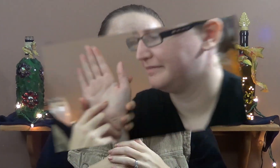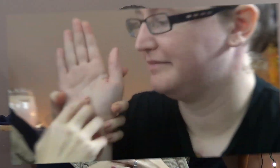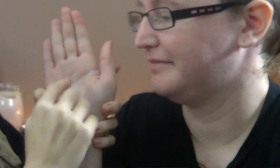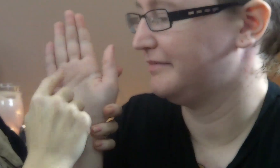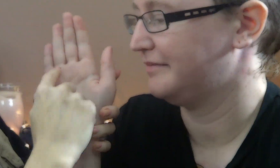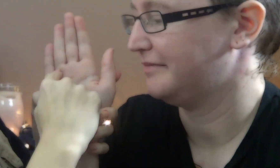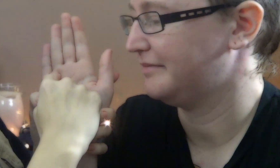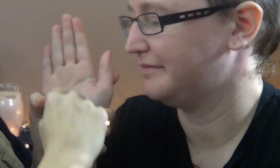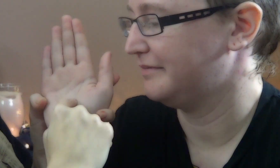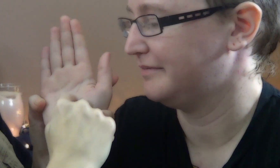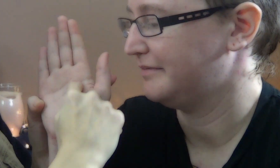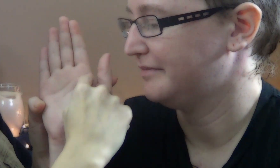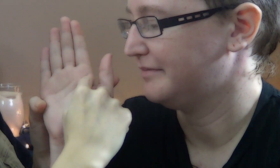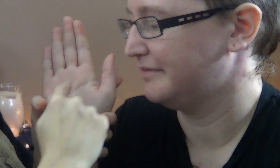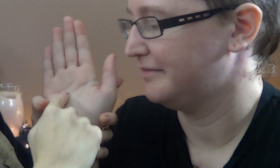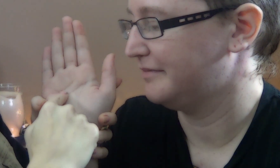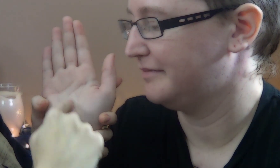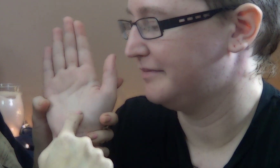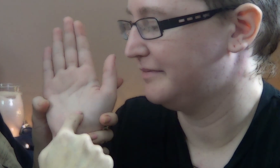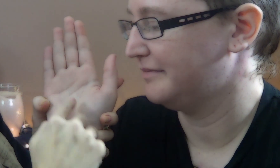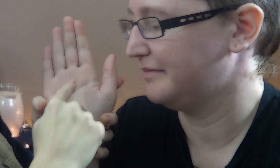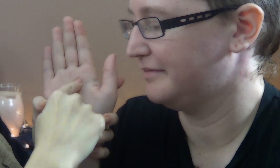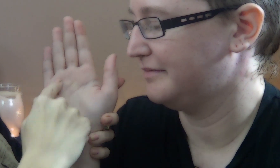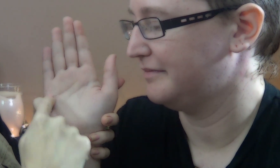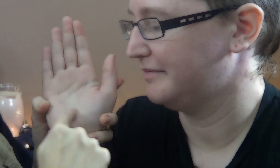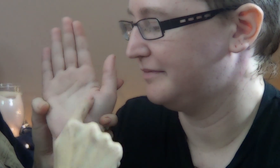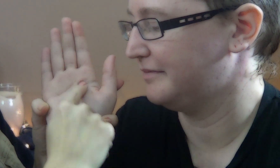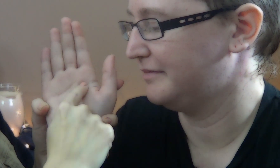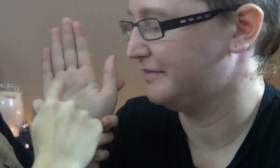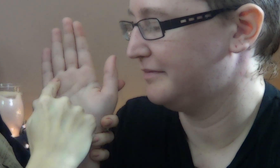That's this.